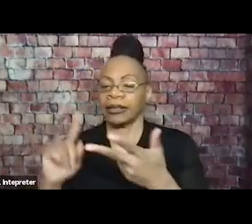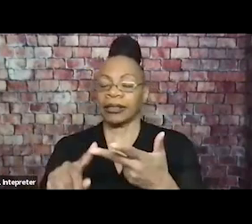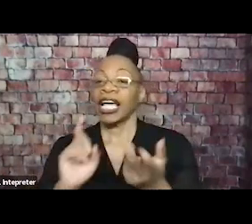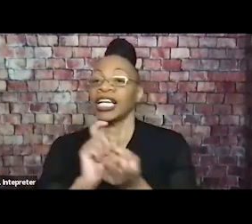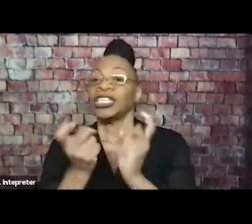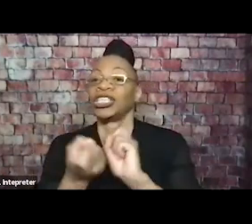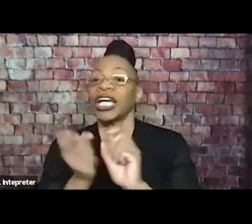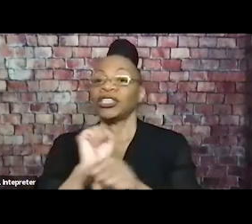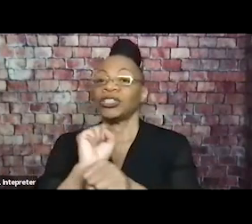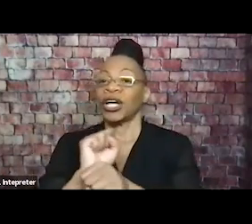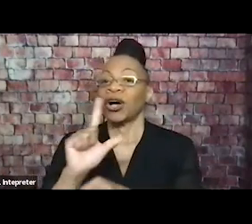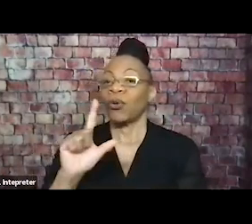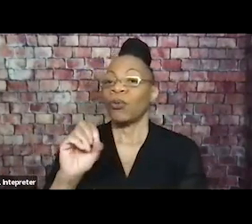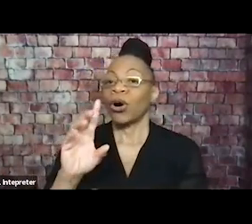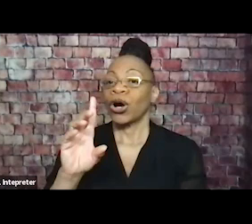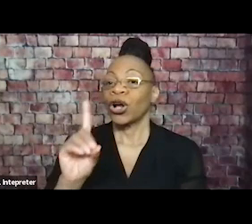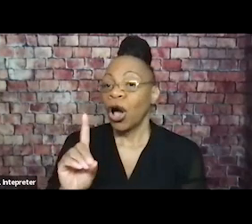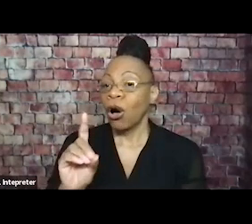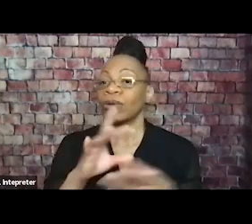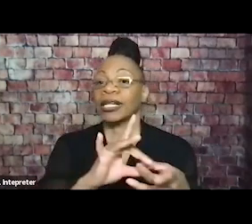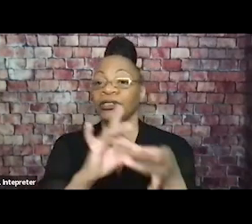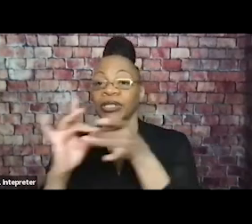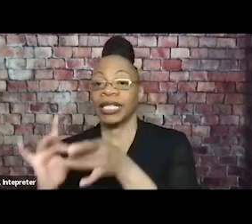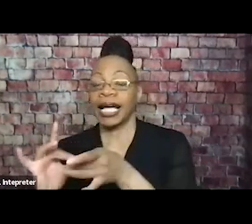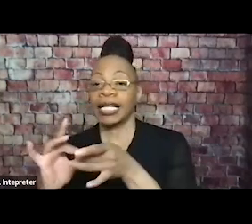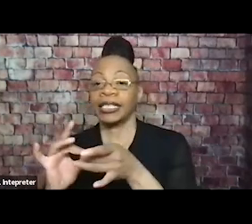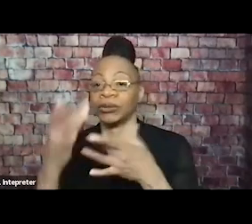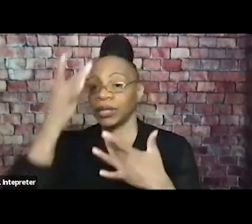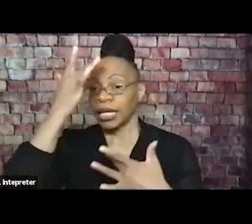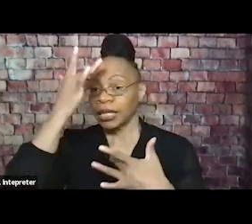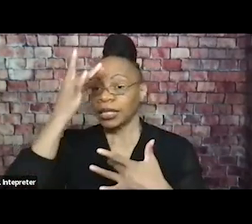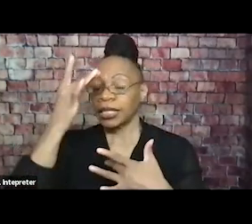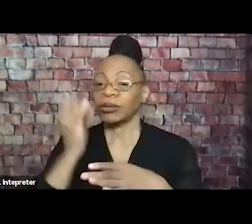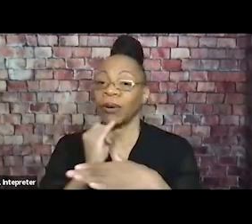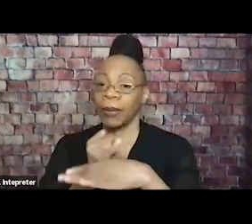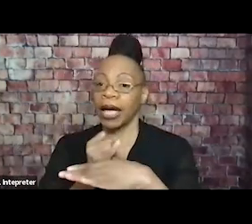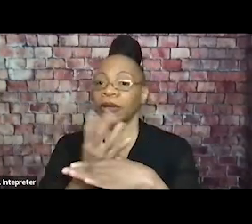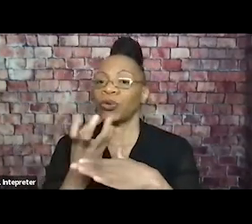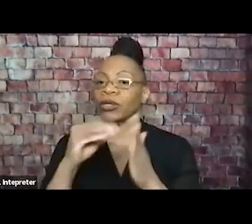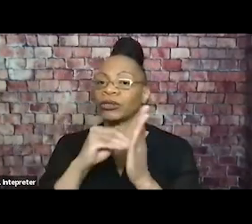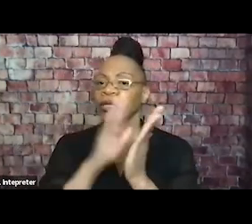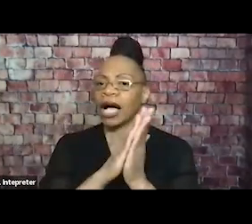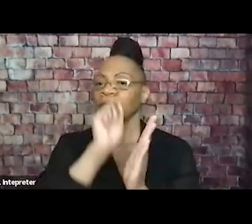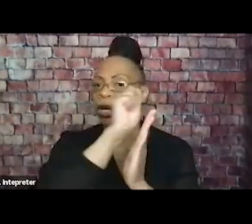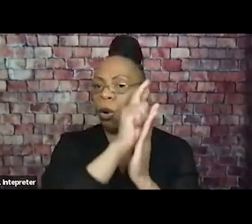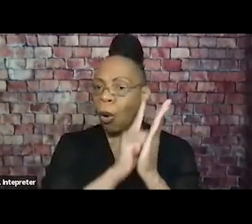related to their illness or impairment. And you wanna document all of those things. So what is it about the person's job